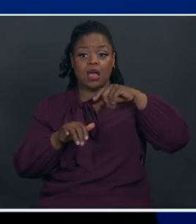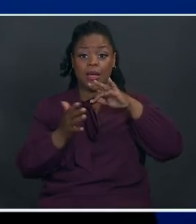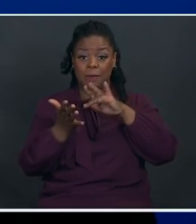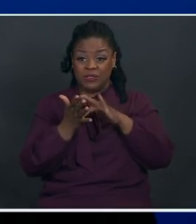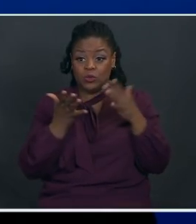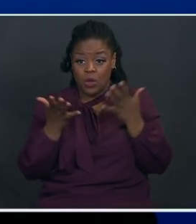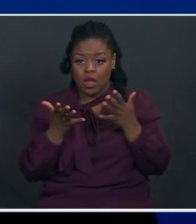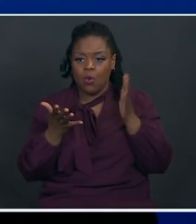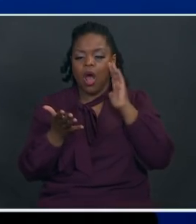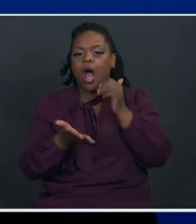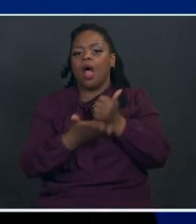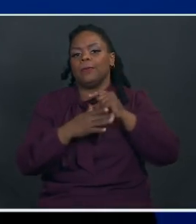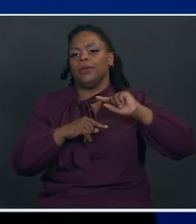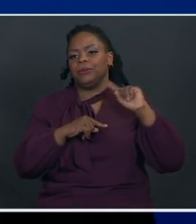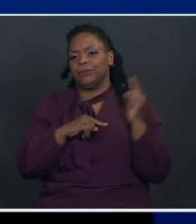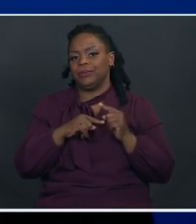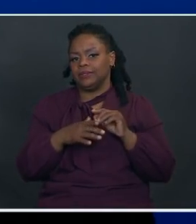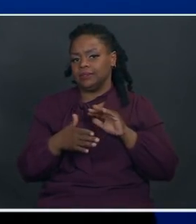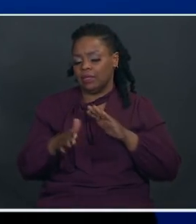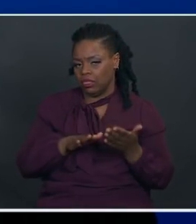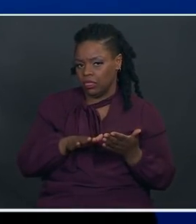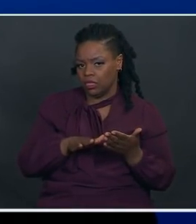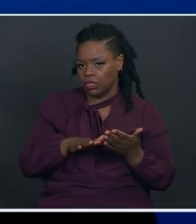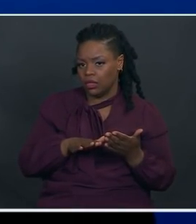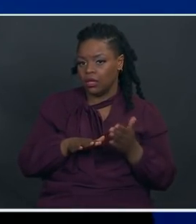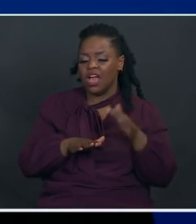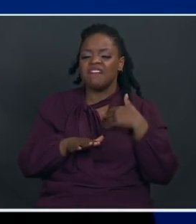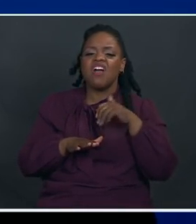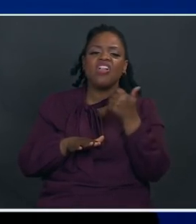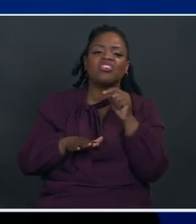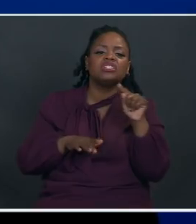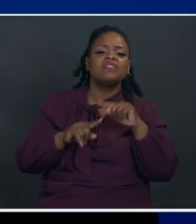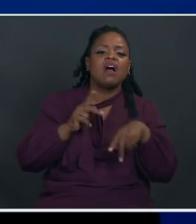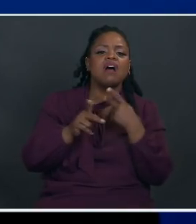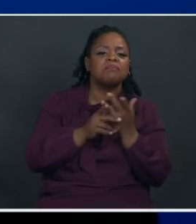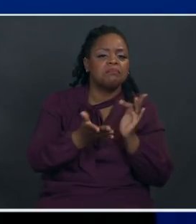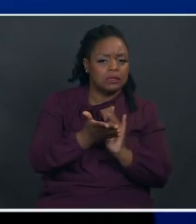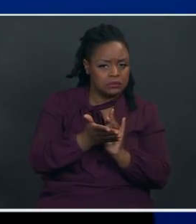such as Baricitinib and Remdesivir, which have received an emergency use authorization.